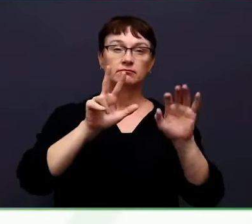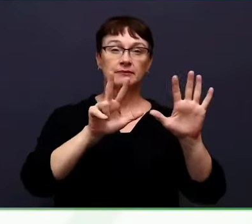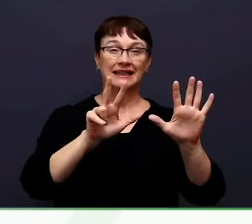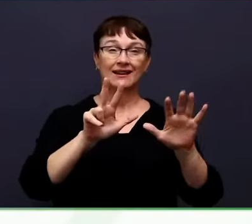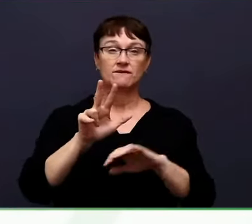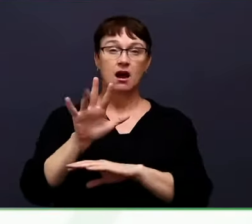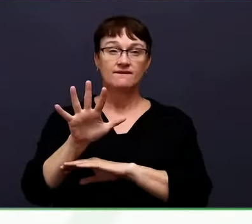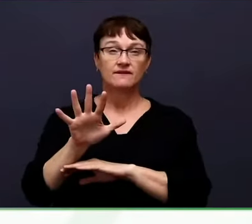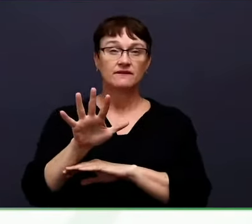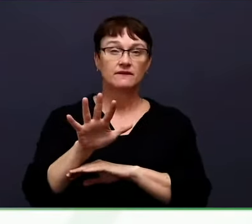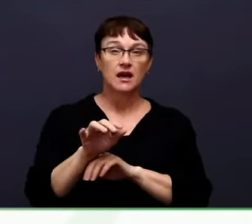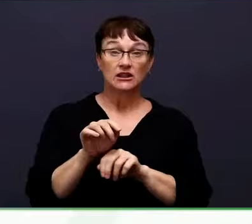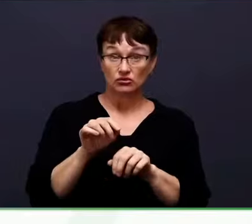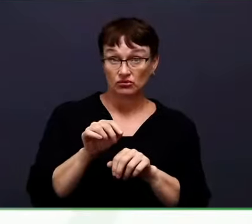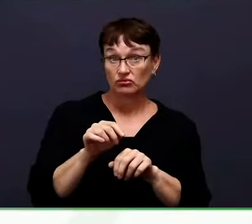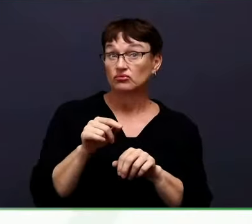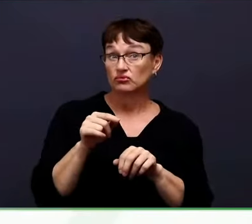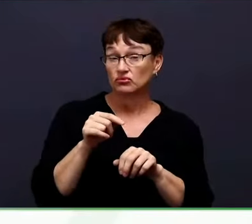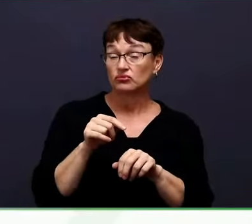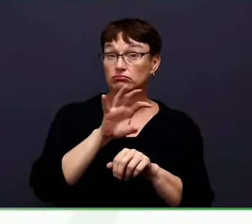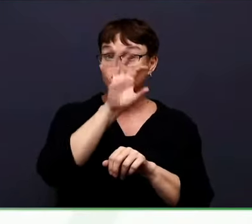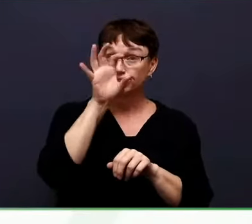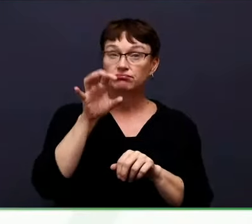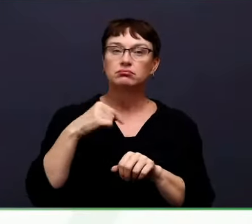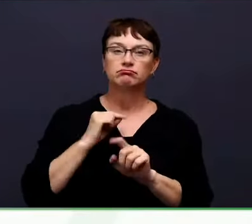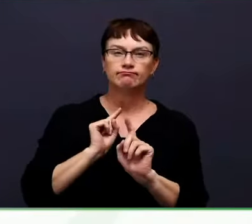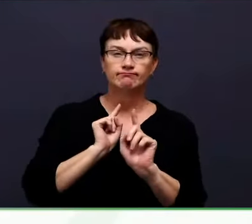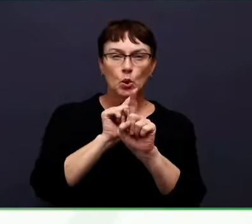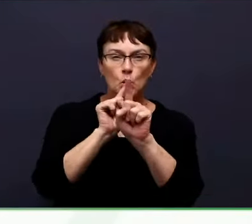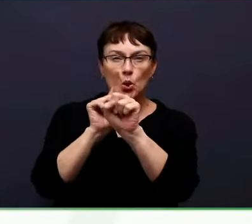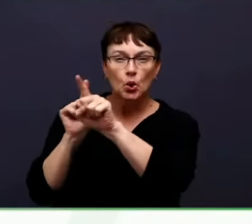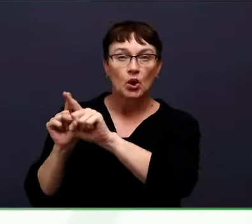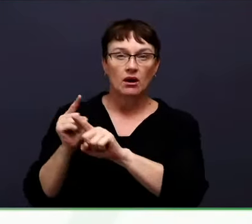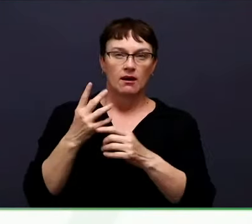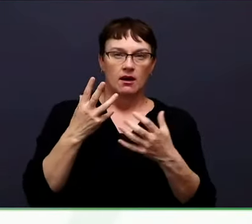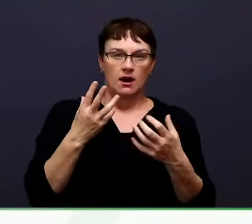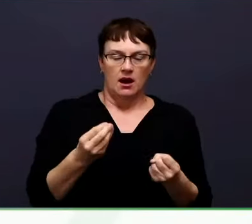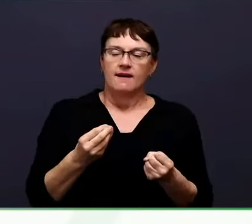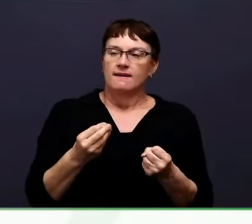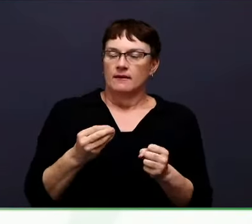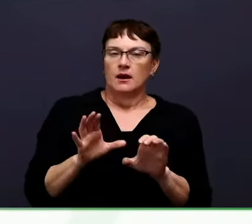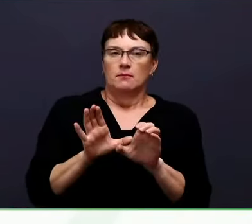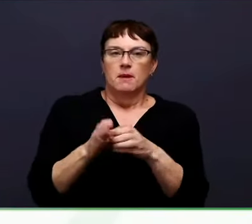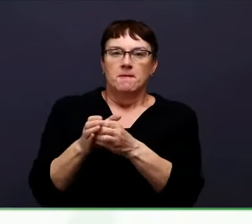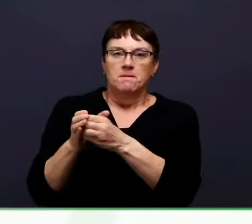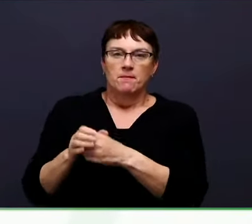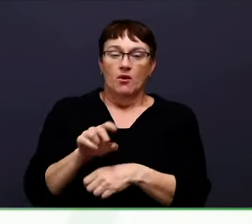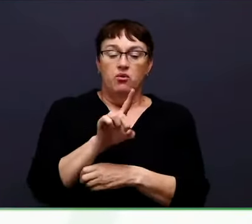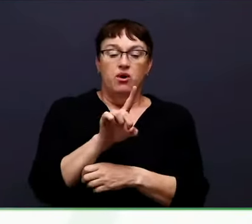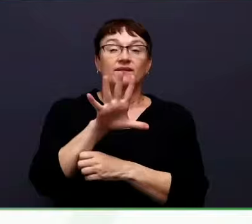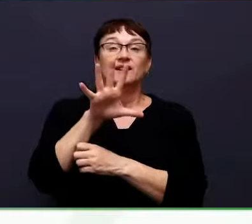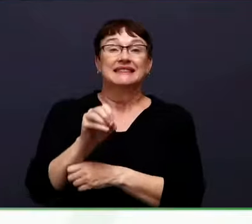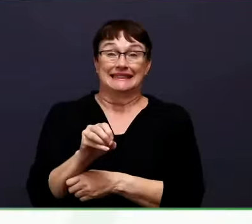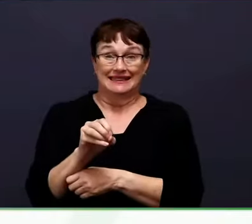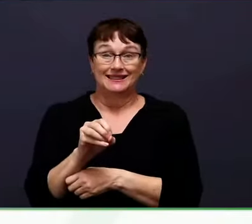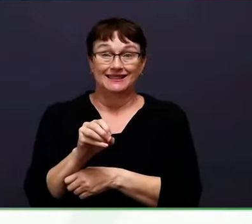read that trade 3% stop the voter turnout is 85% and tops the general